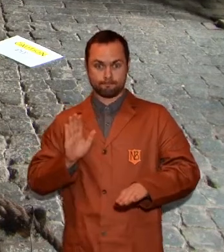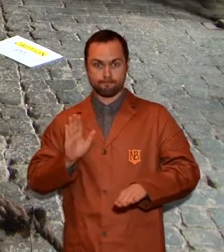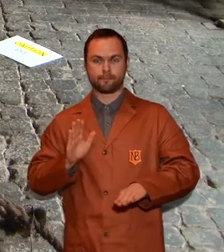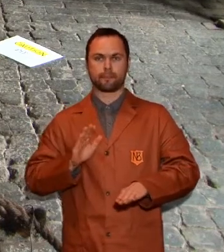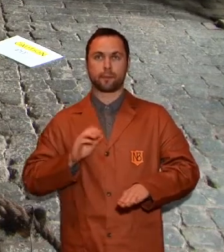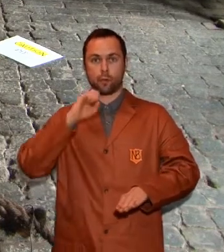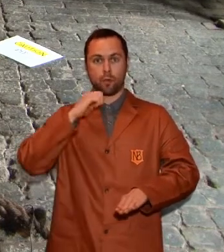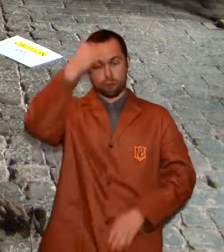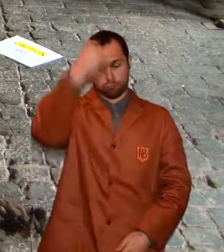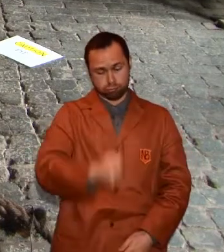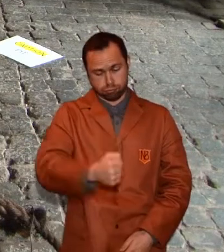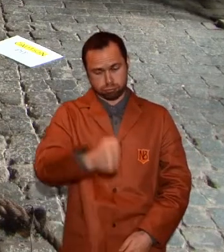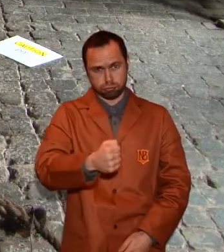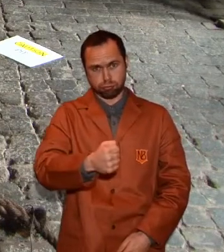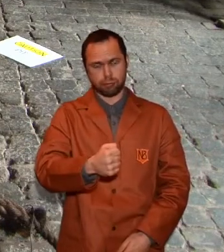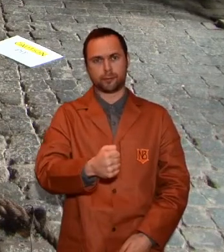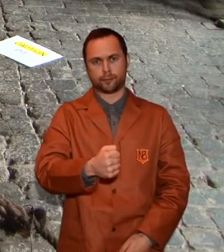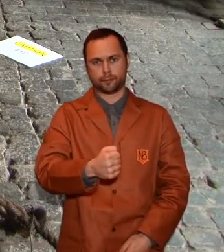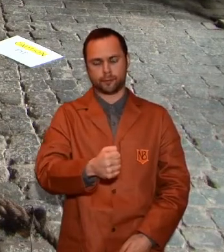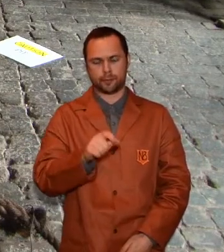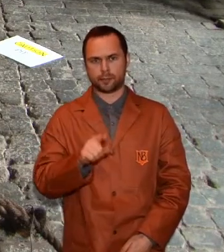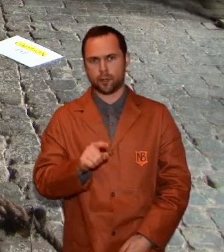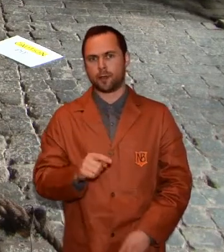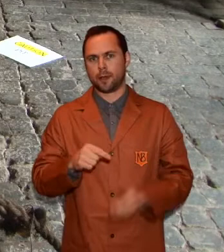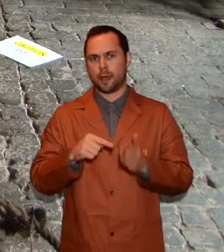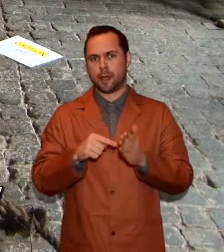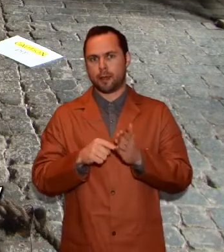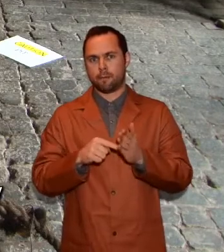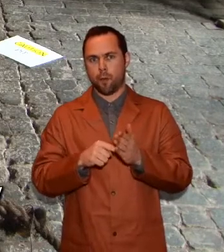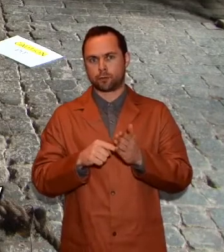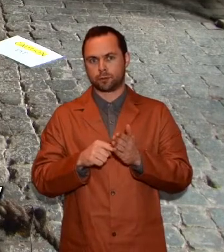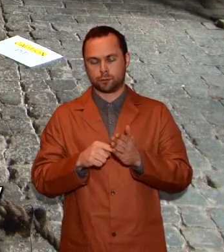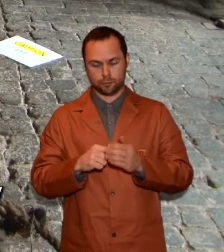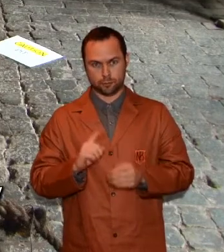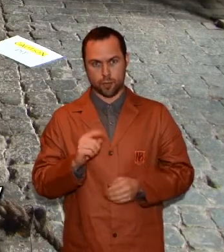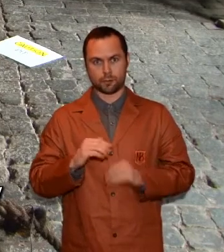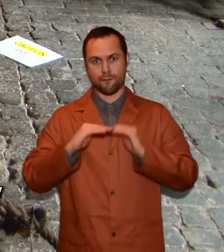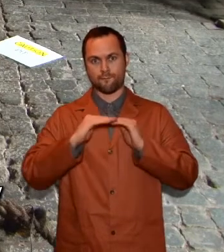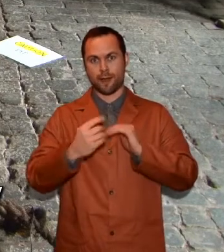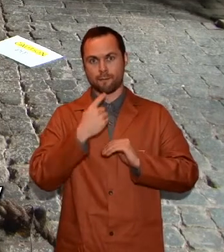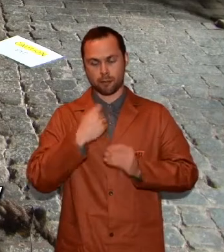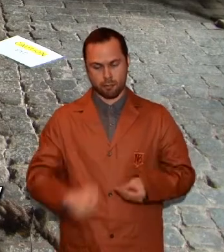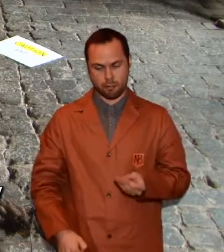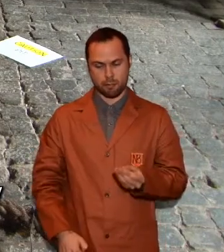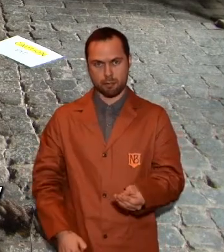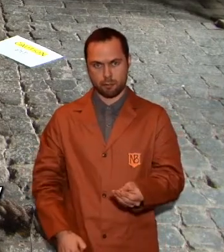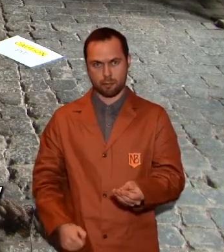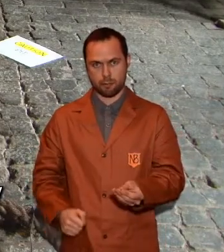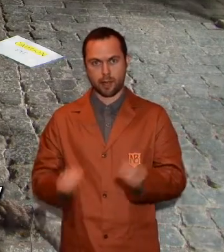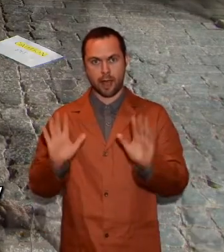Of course what I need to do is make sure that in that space. I've put this piece of flat metal in and I've actually got my hands out the way as well.